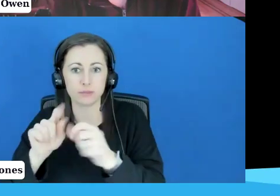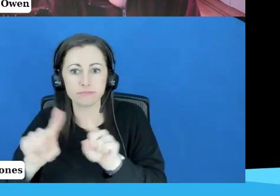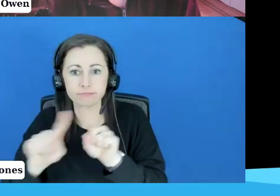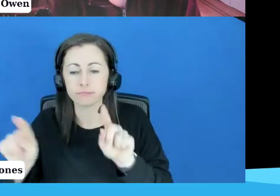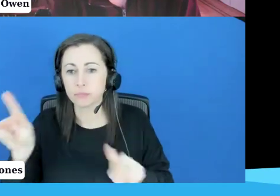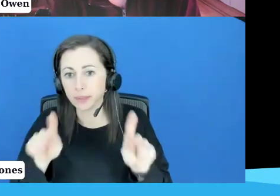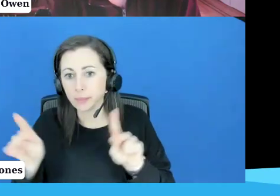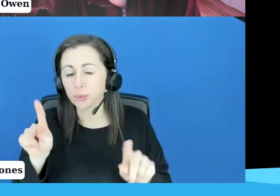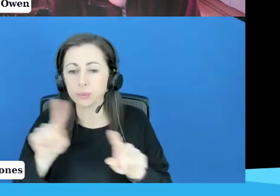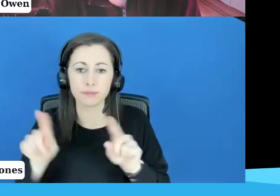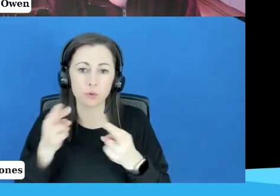and different resources too.